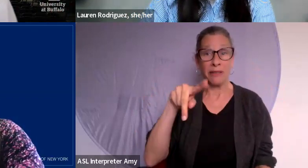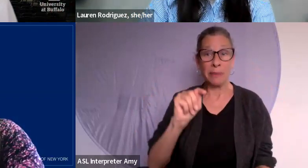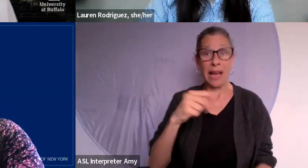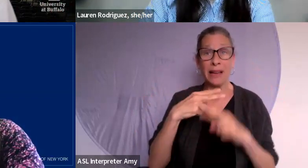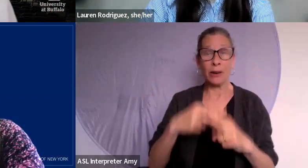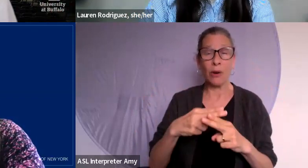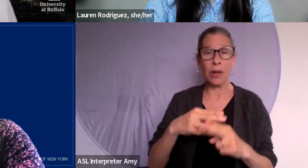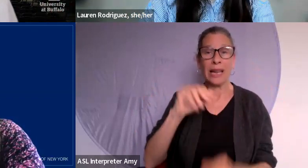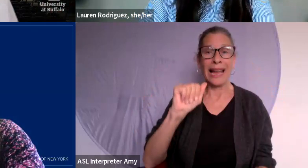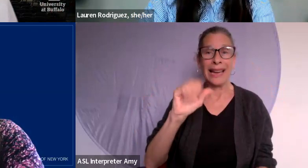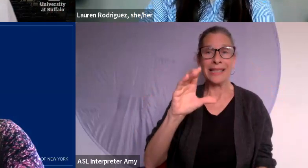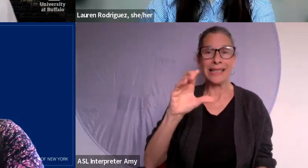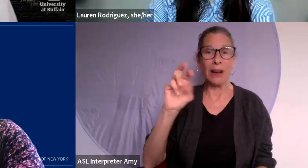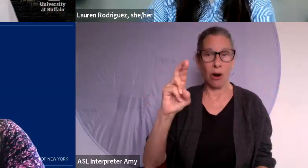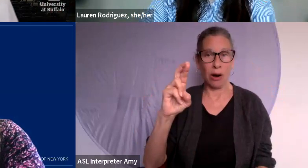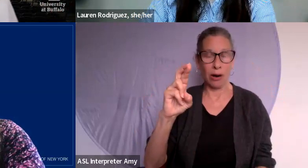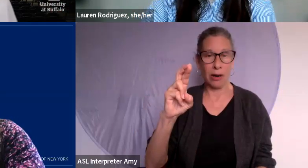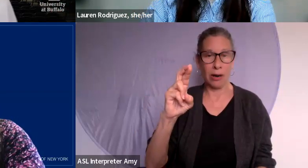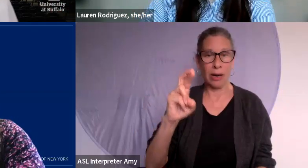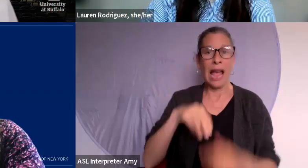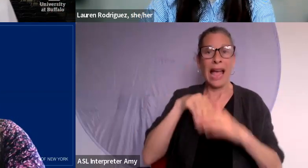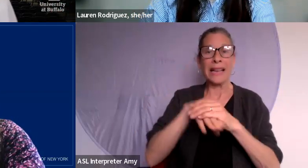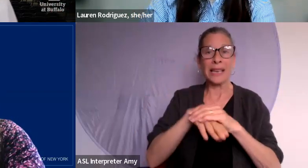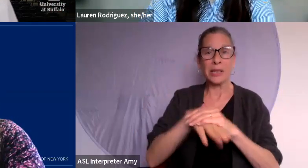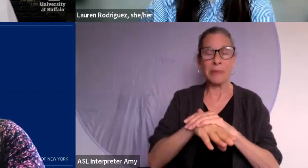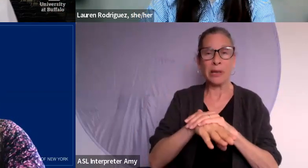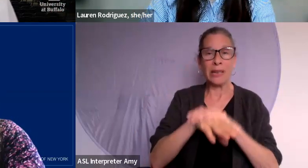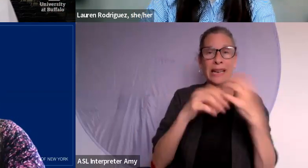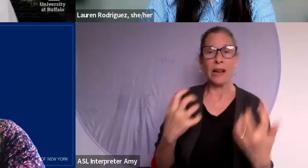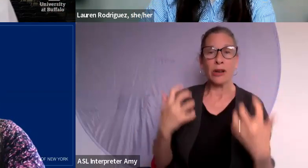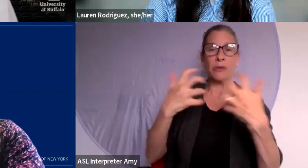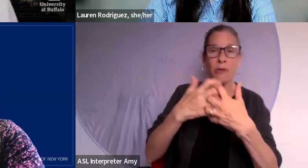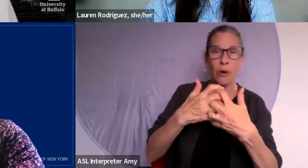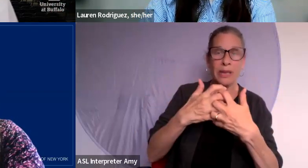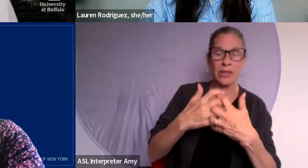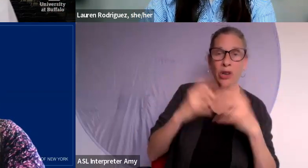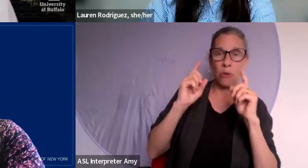ACR in accessibility conformance report. I am going to probably